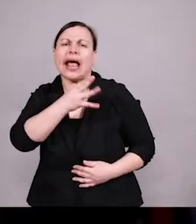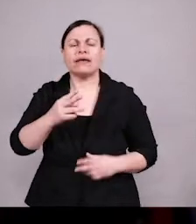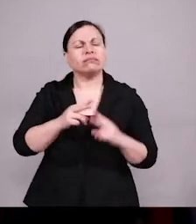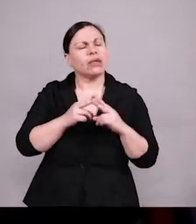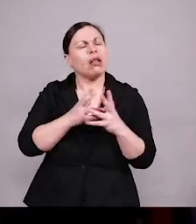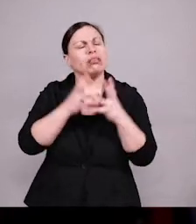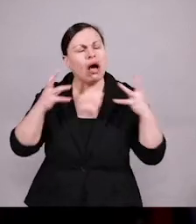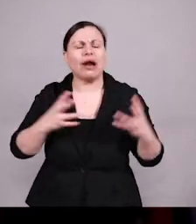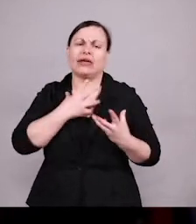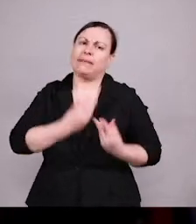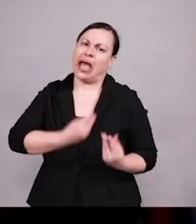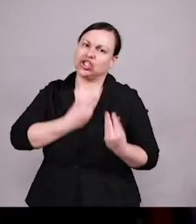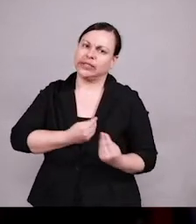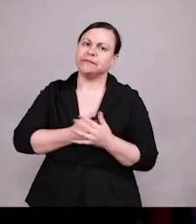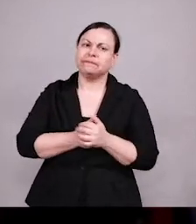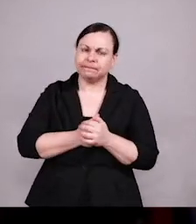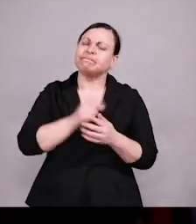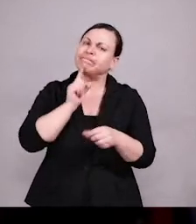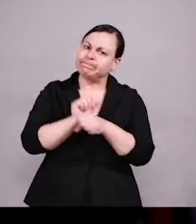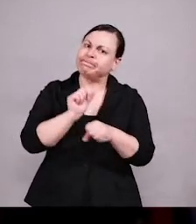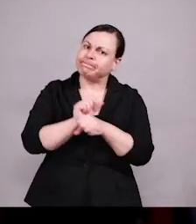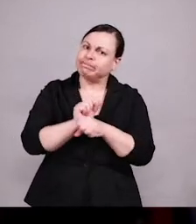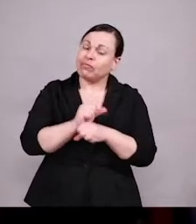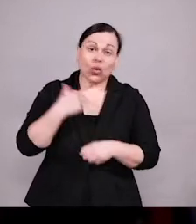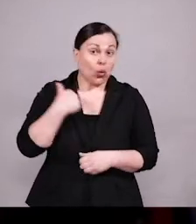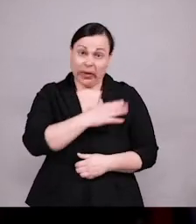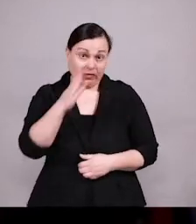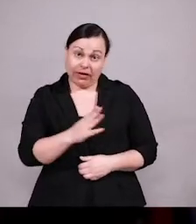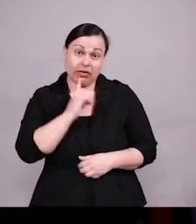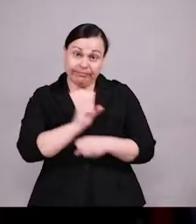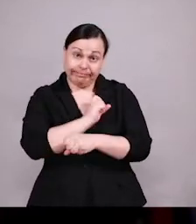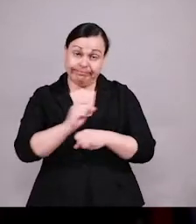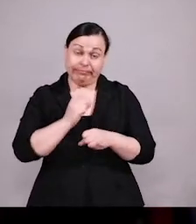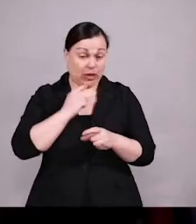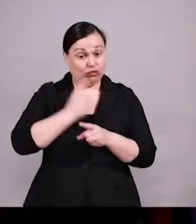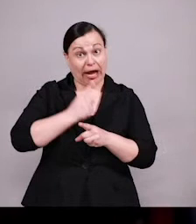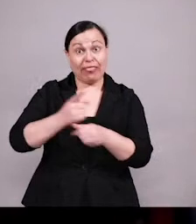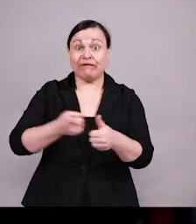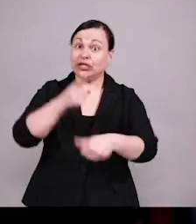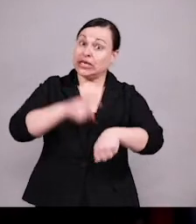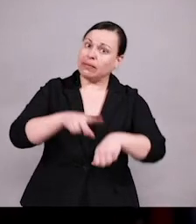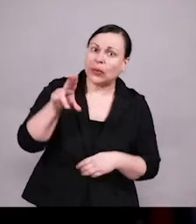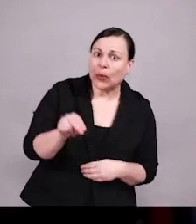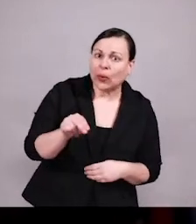compassion. To be sure, we haven't always gotten it right the first time; we've had to make some